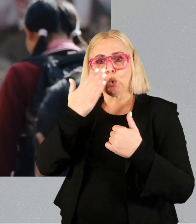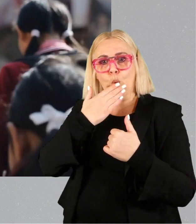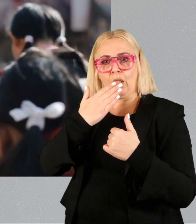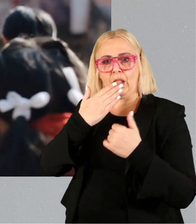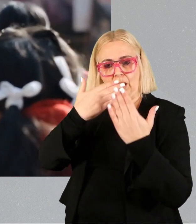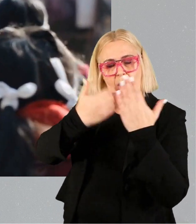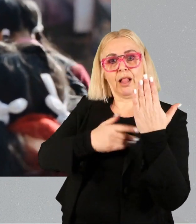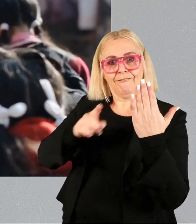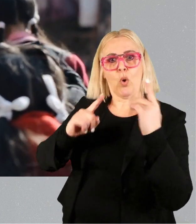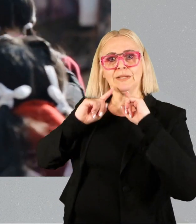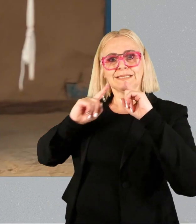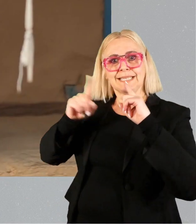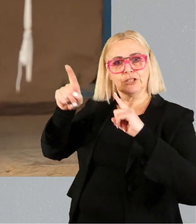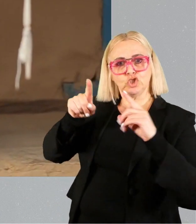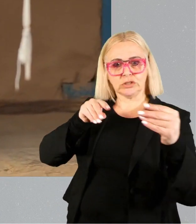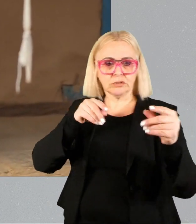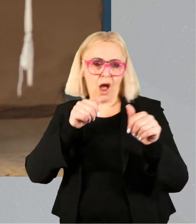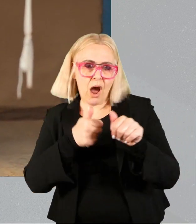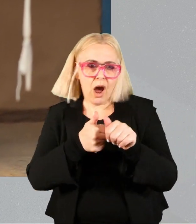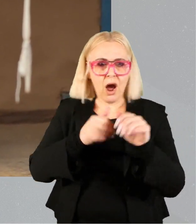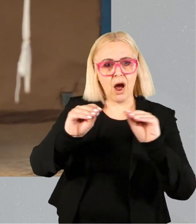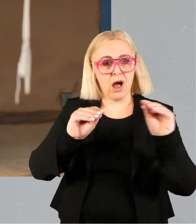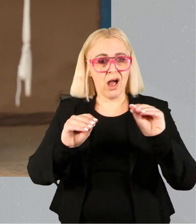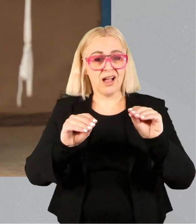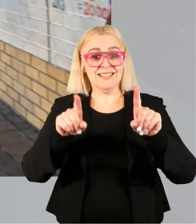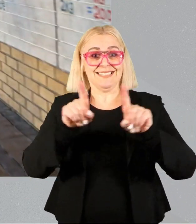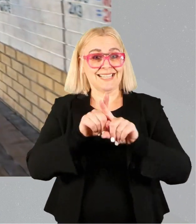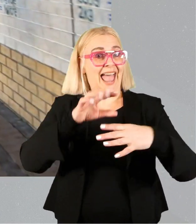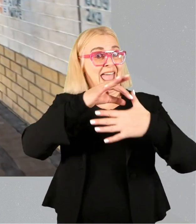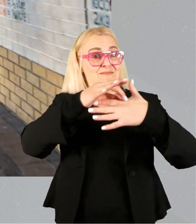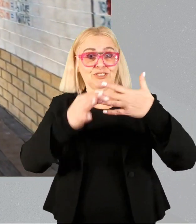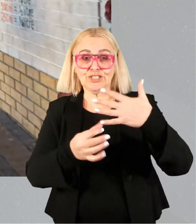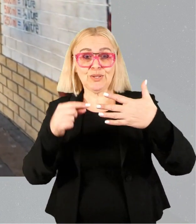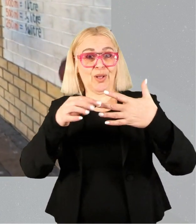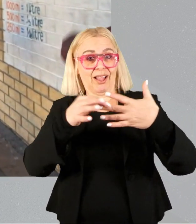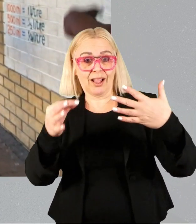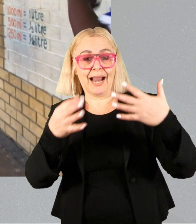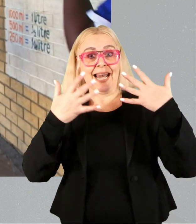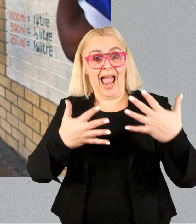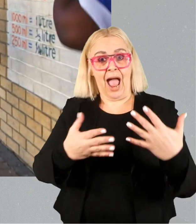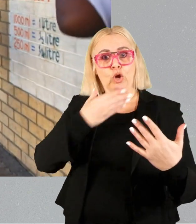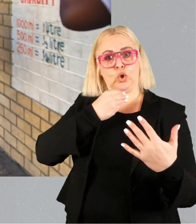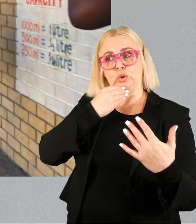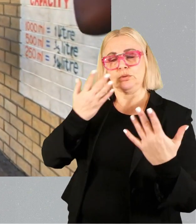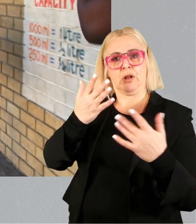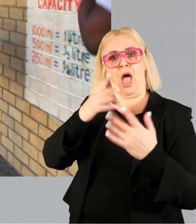The same tool is now being adopted in other countries like South Africa.